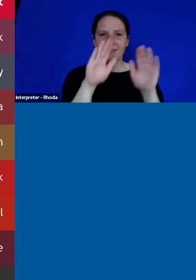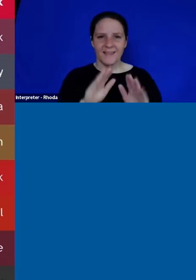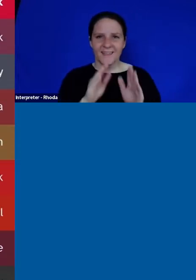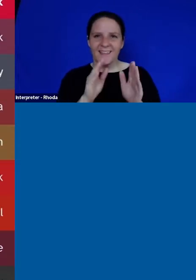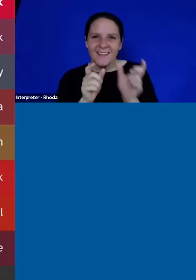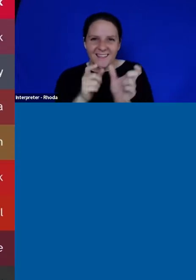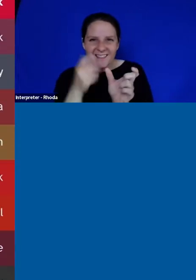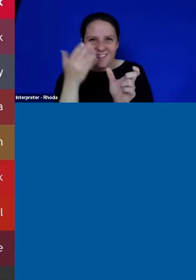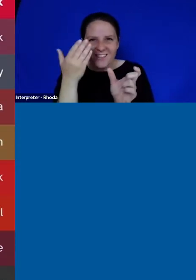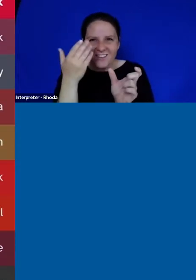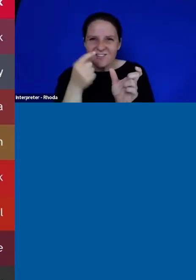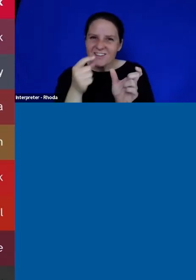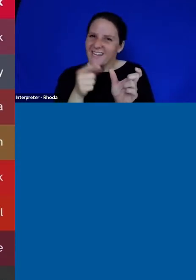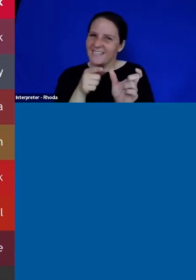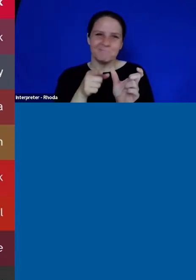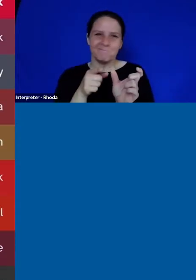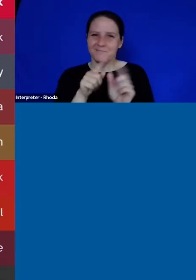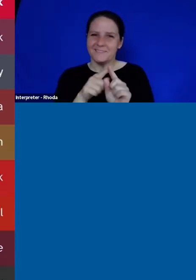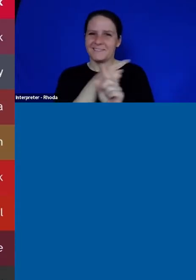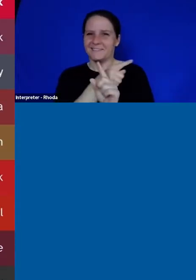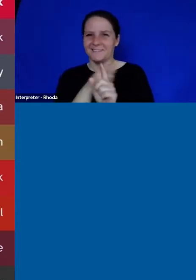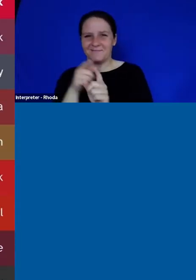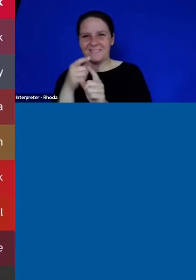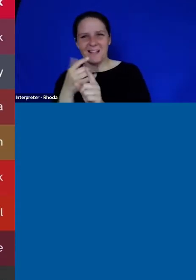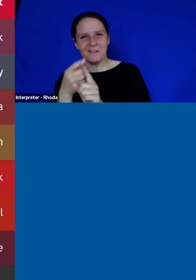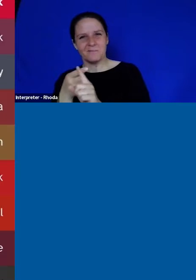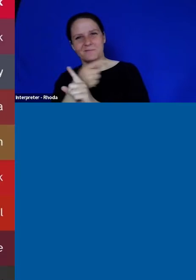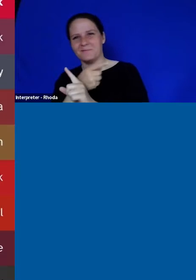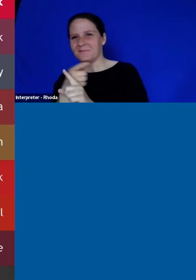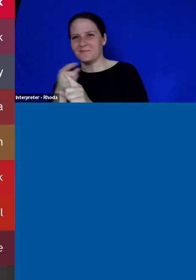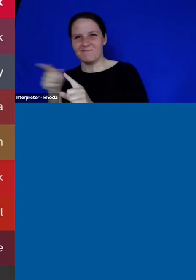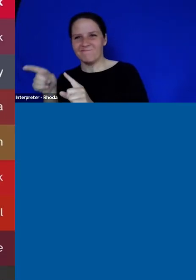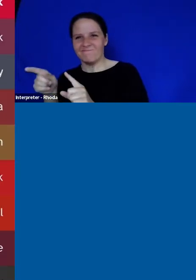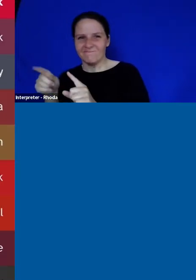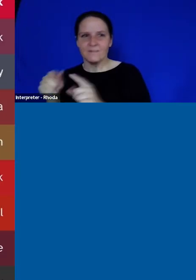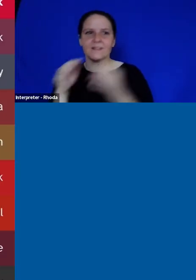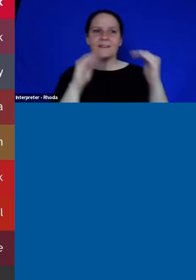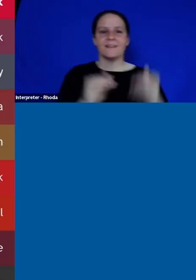and the hot pink is more of a dusty fuchsia. And someone with deuteranpoia, or green-blind,